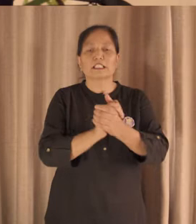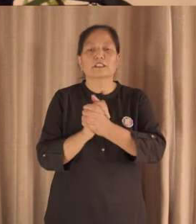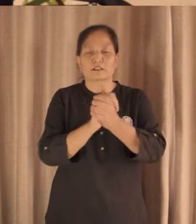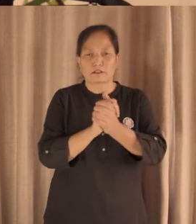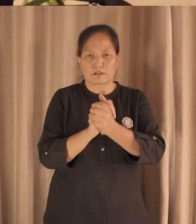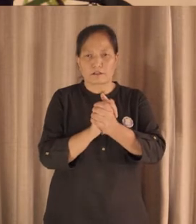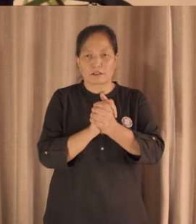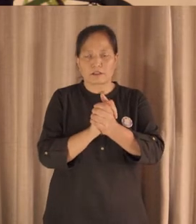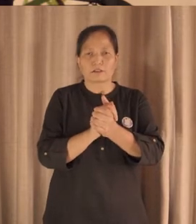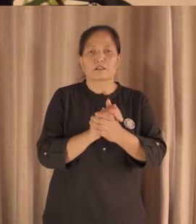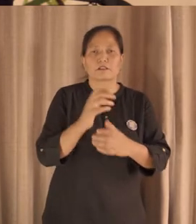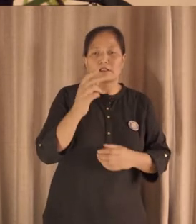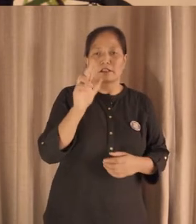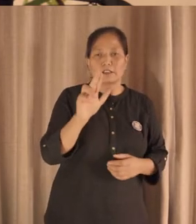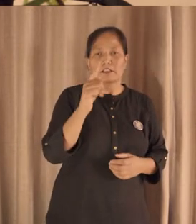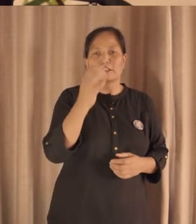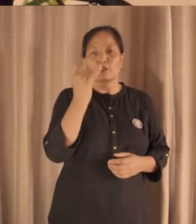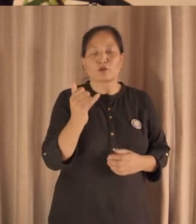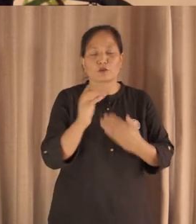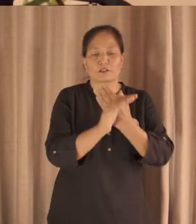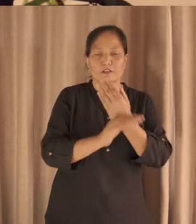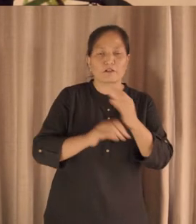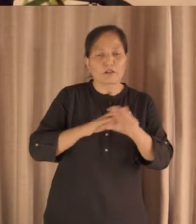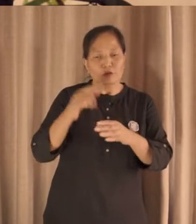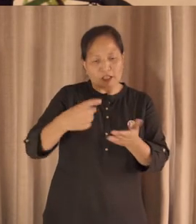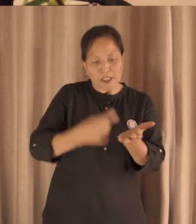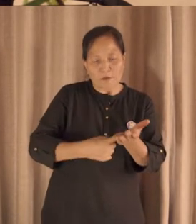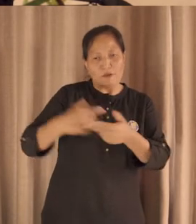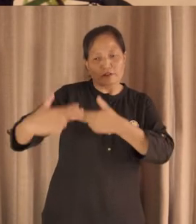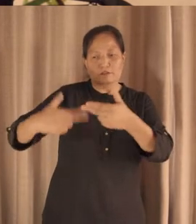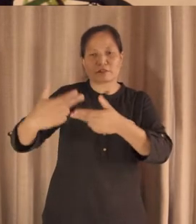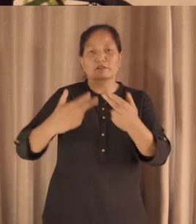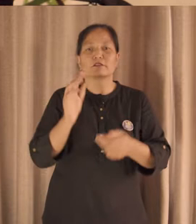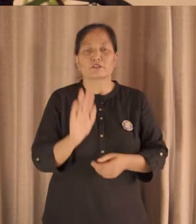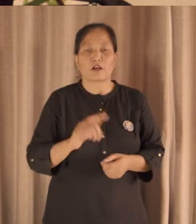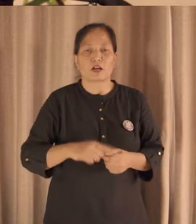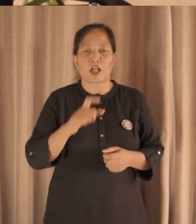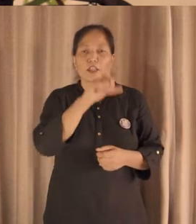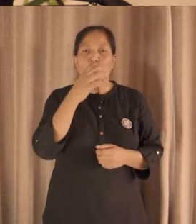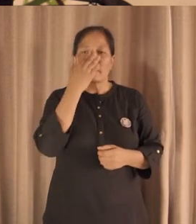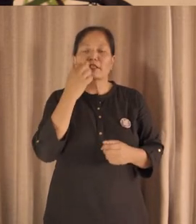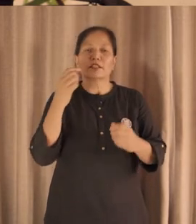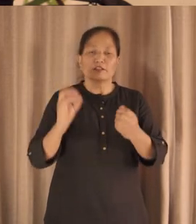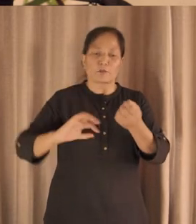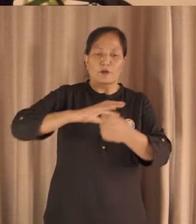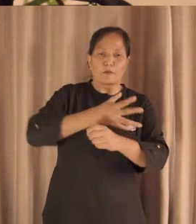Terai also became the root cause of the Tharu displacement and eradication from their ancestral